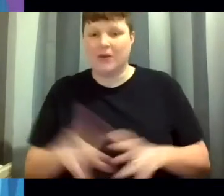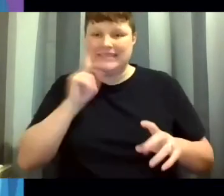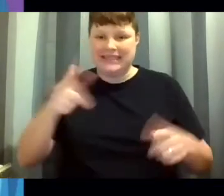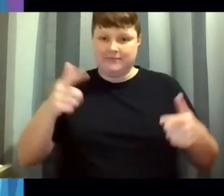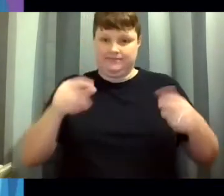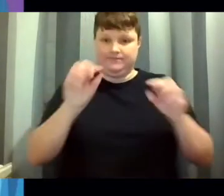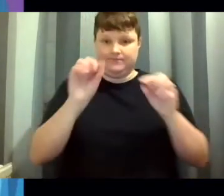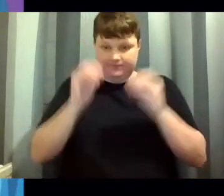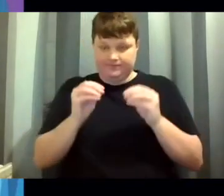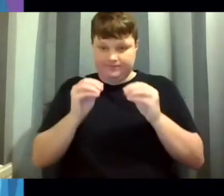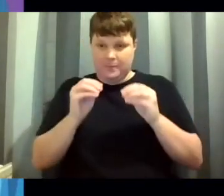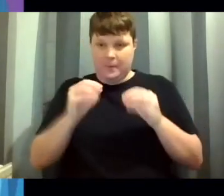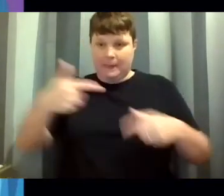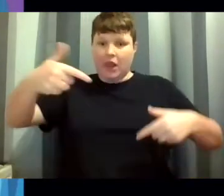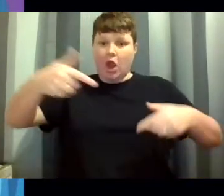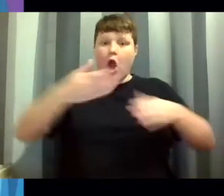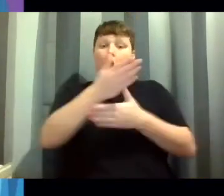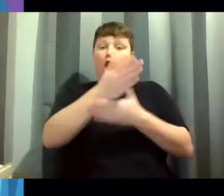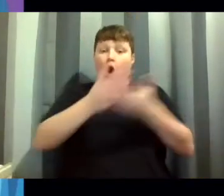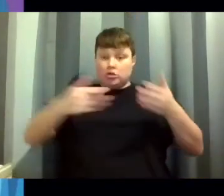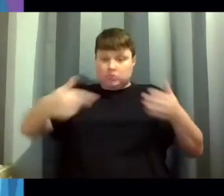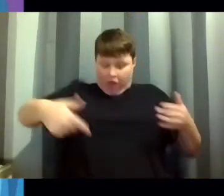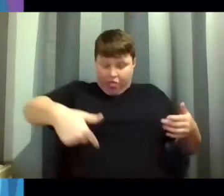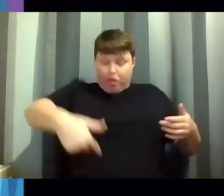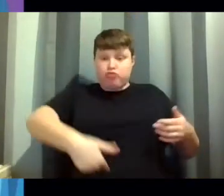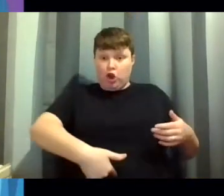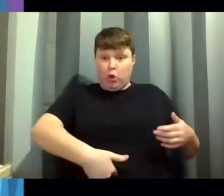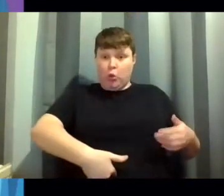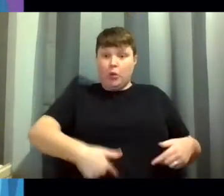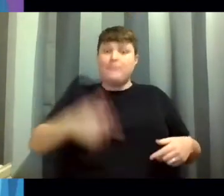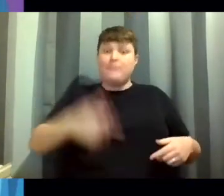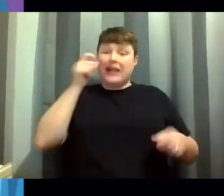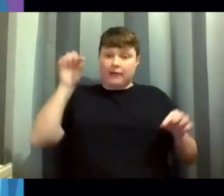which are cut through the skin and then we can pass instruments in and out and also